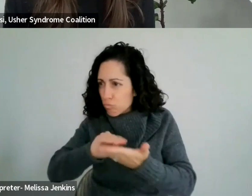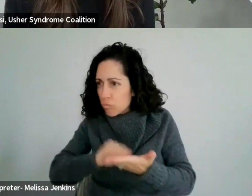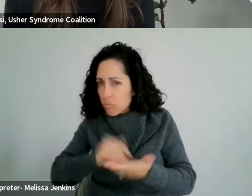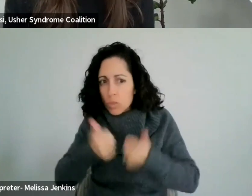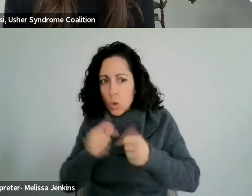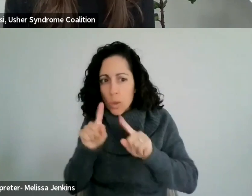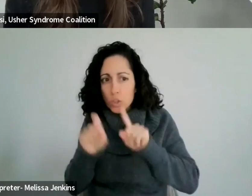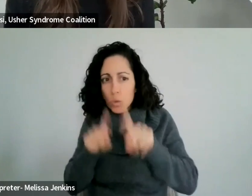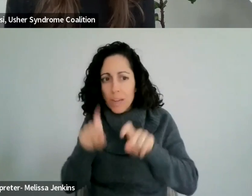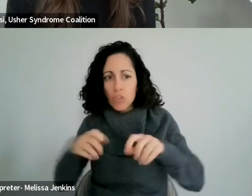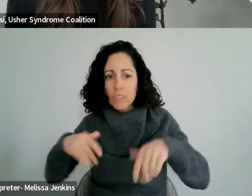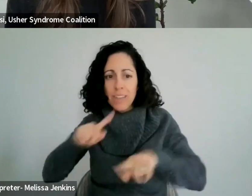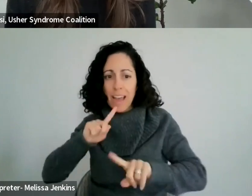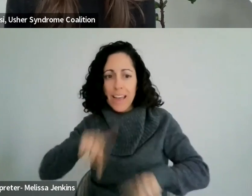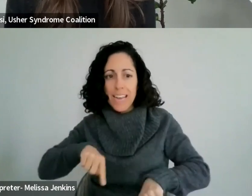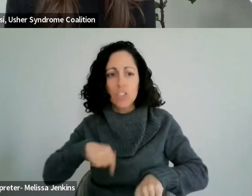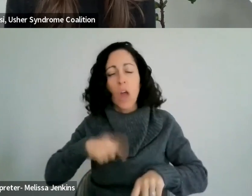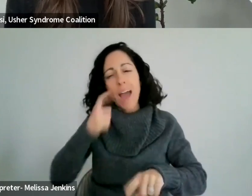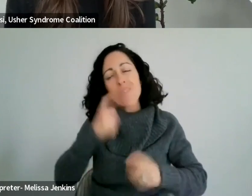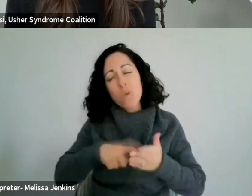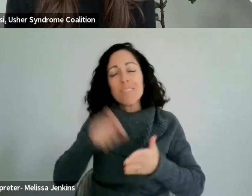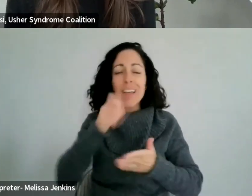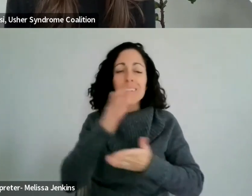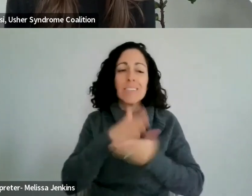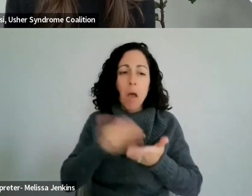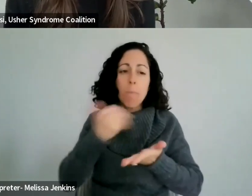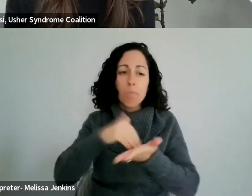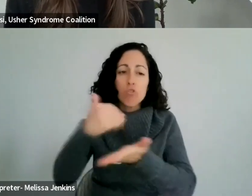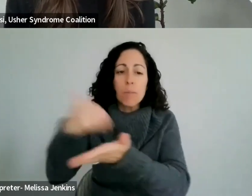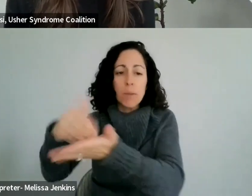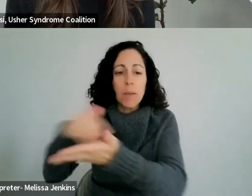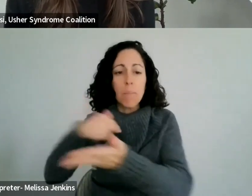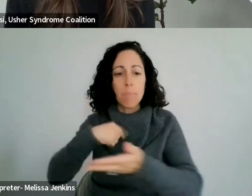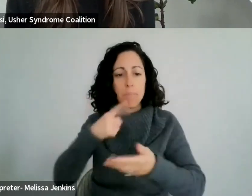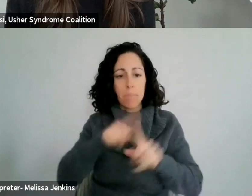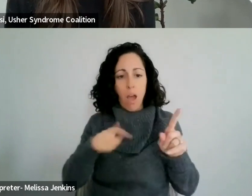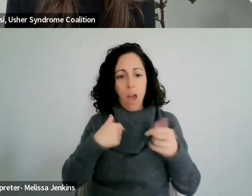There were a lot of repeats and everything, but I'll do my best to kind of document that